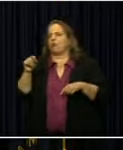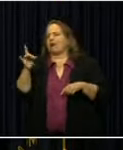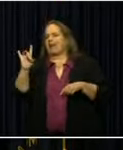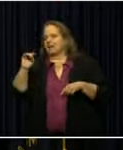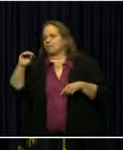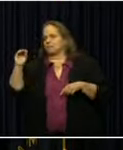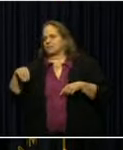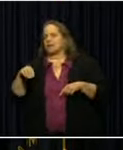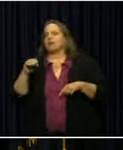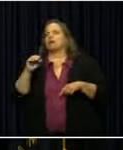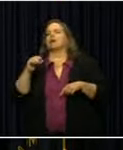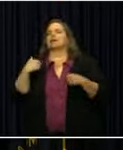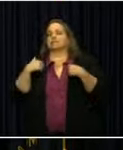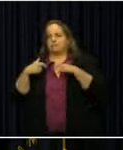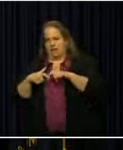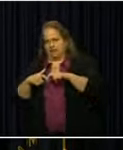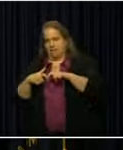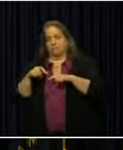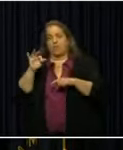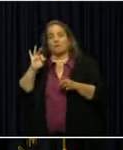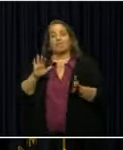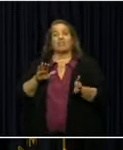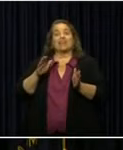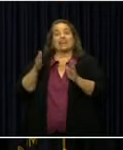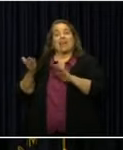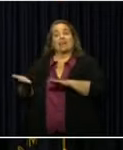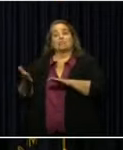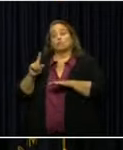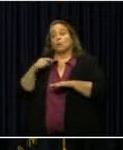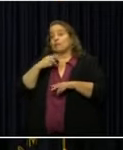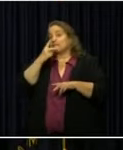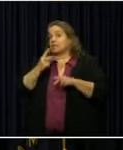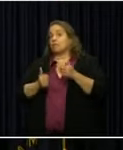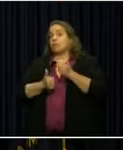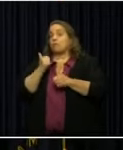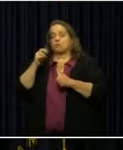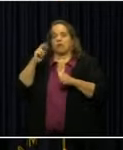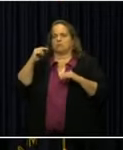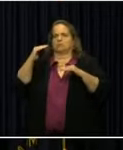CORRECTIONAL INSTITUTES.